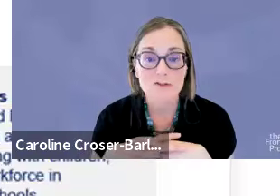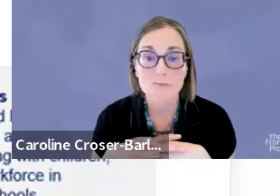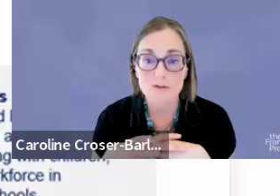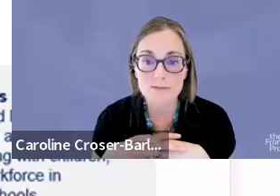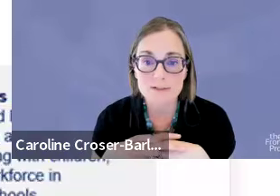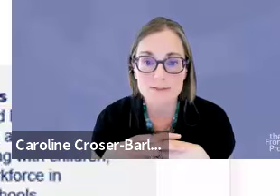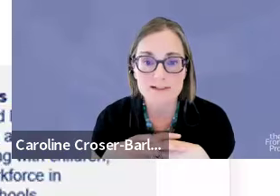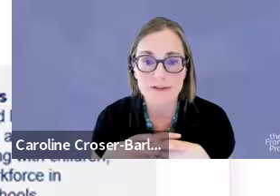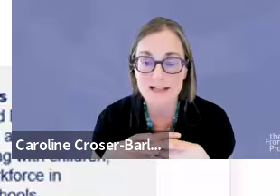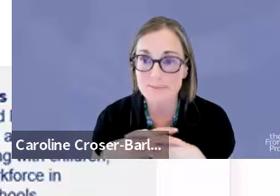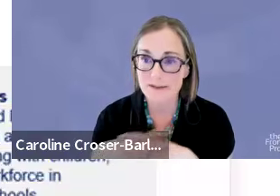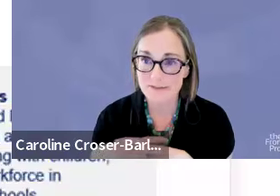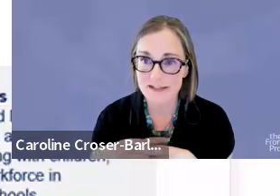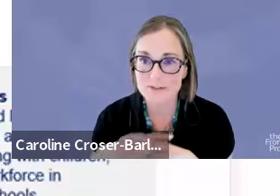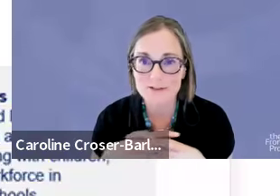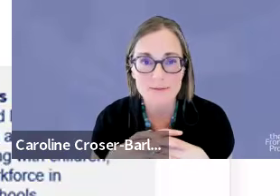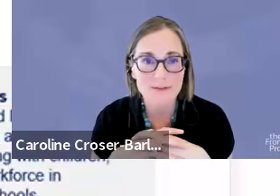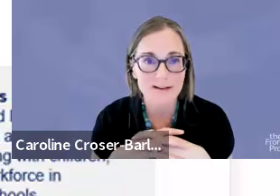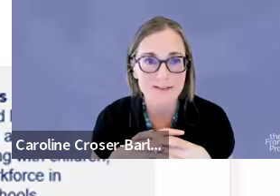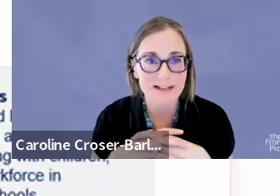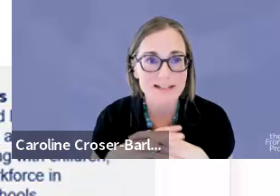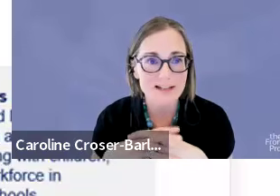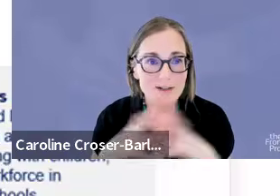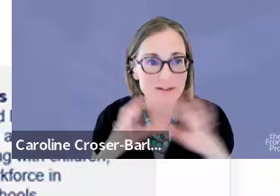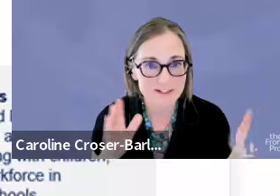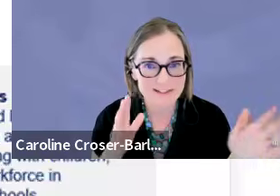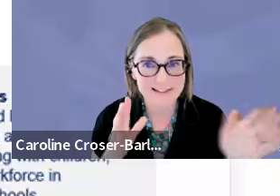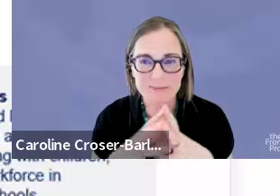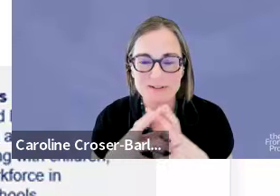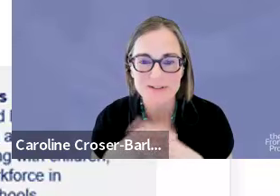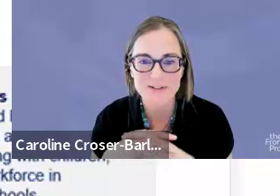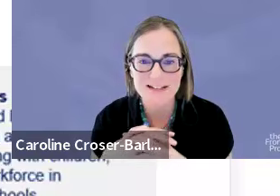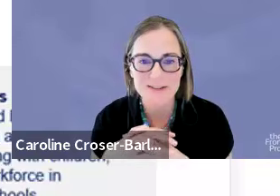National Model, which was devised by the advisory group that I sat on and which is up on your screen